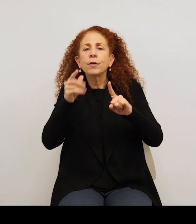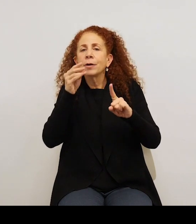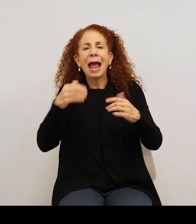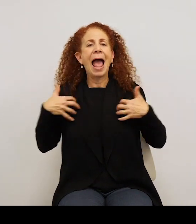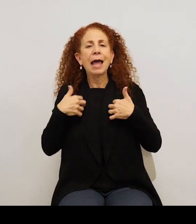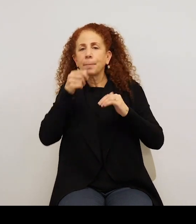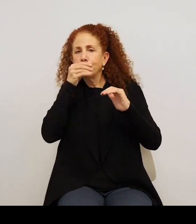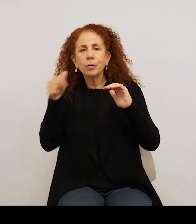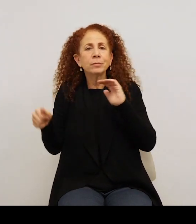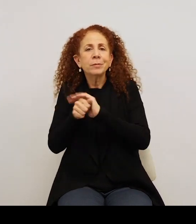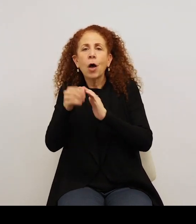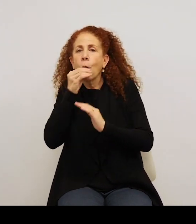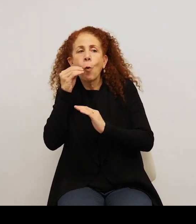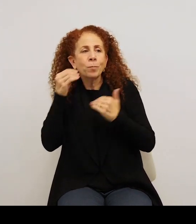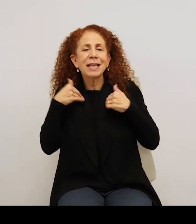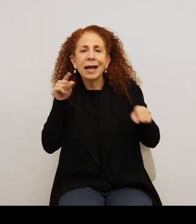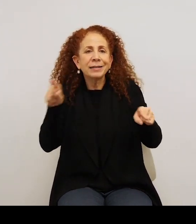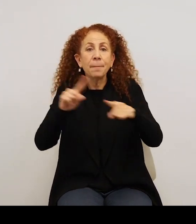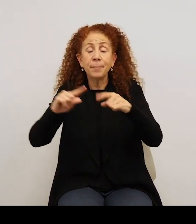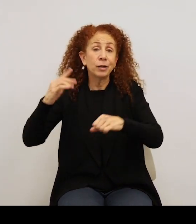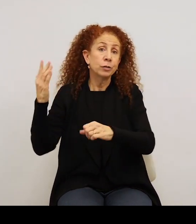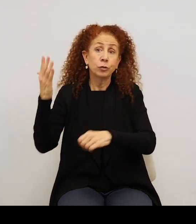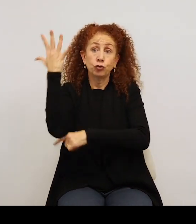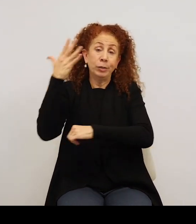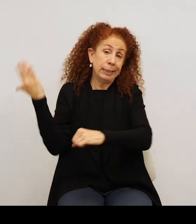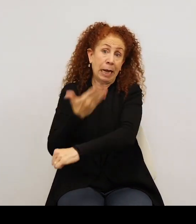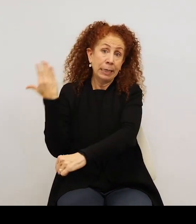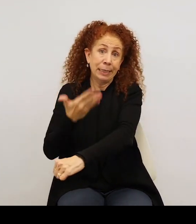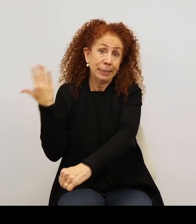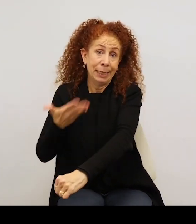and they cut down a whole bunch of trees.